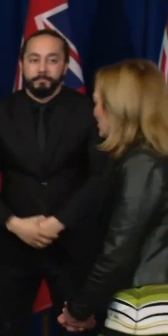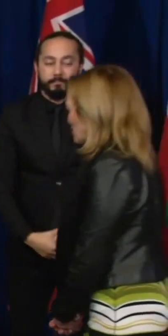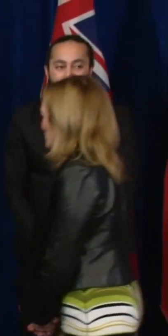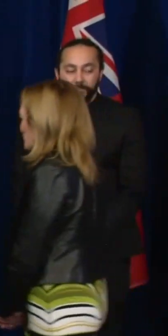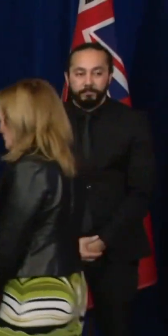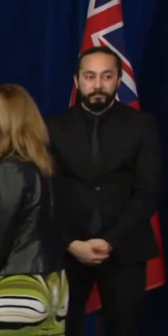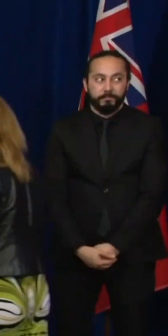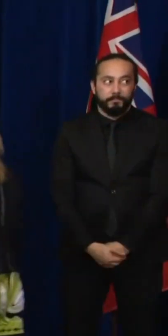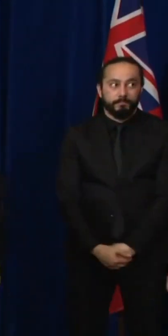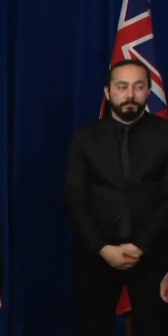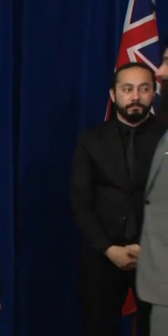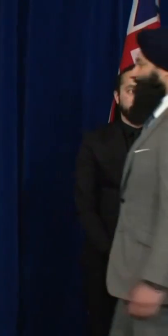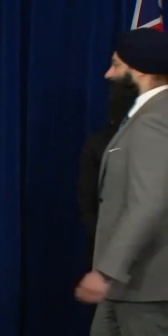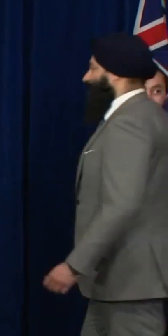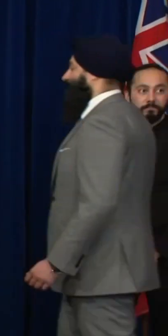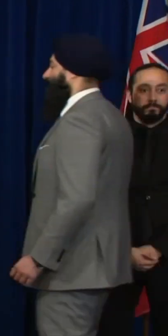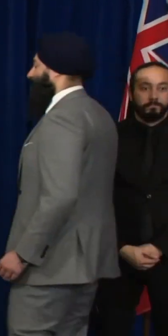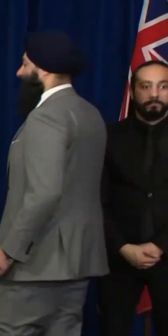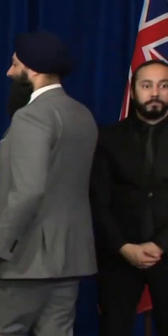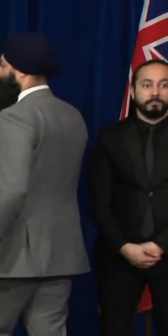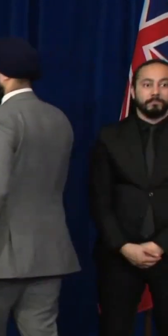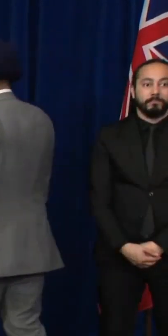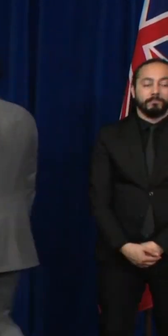Thank you.